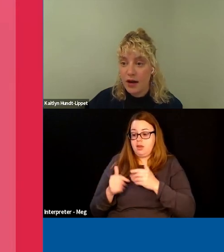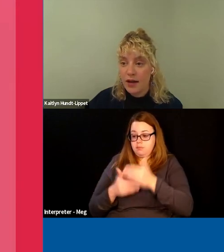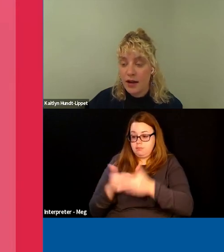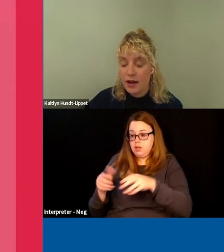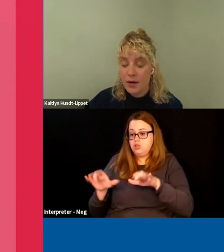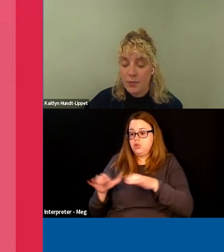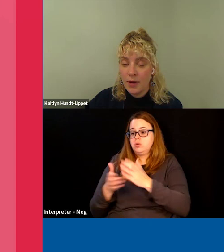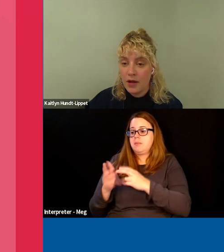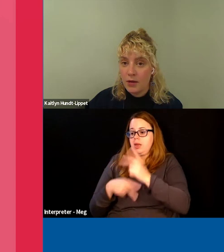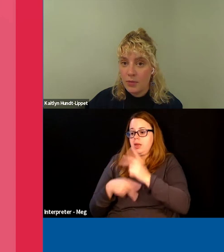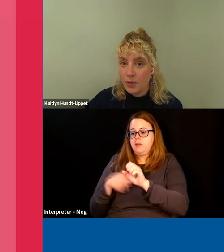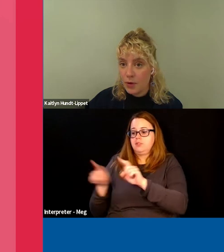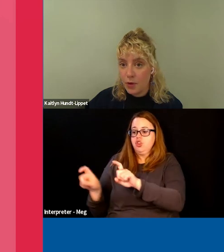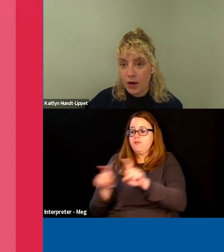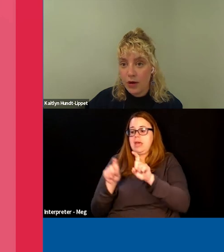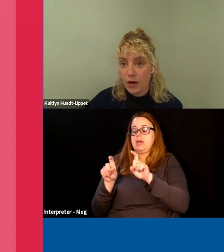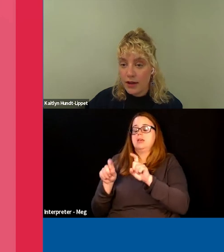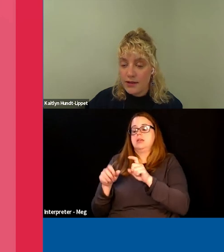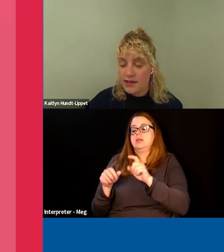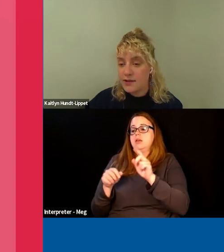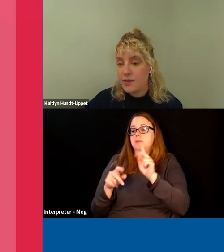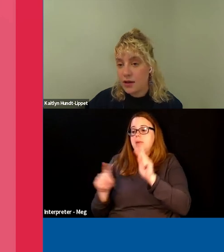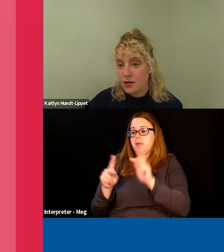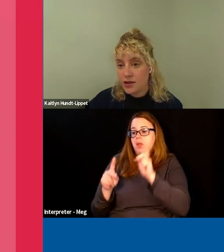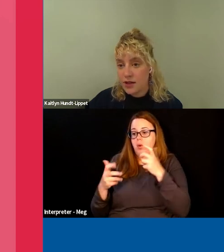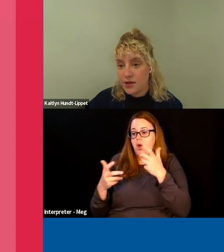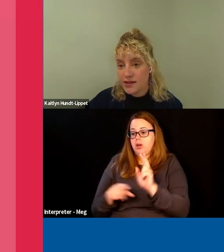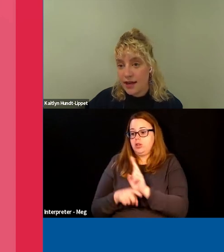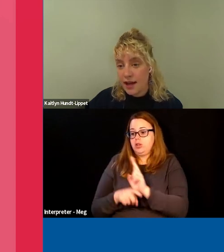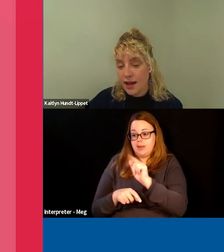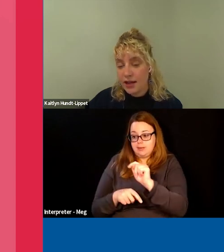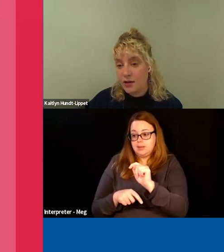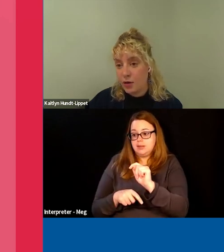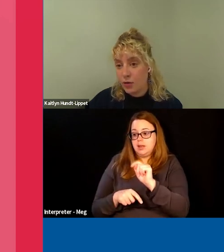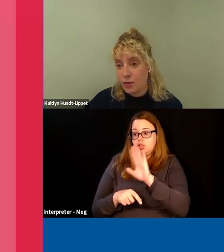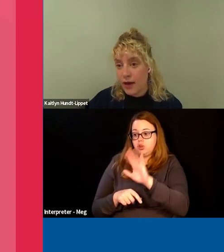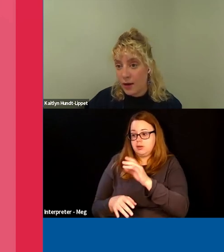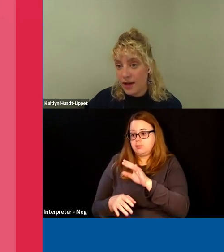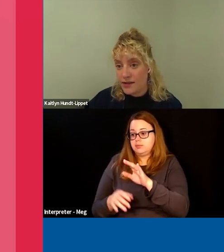on people who already use assistive technologies of your site and go through that way,